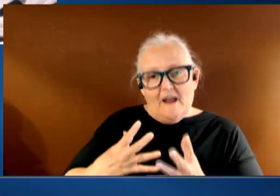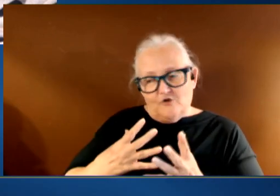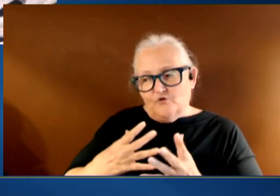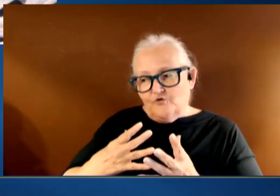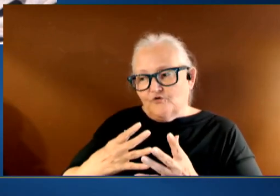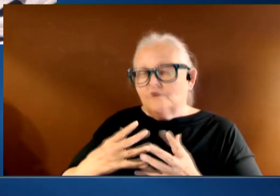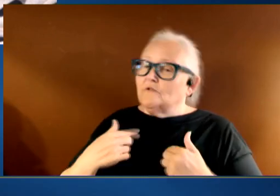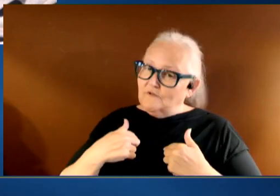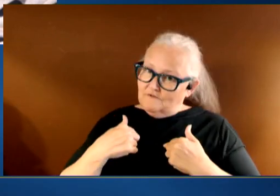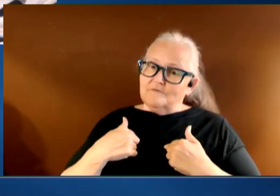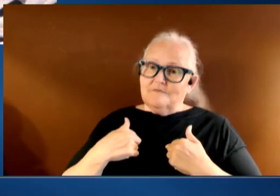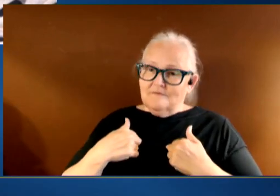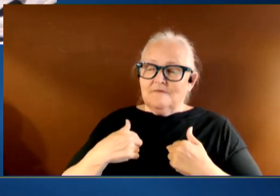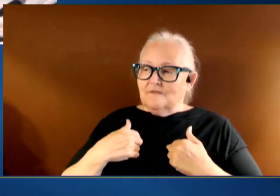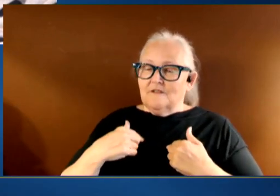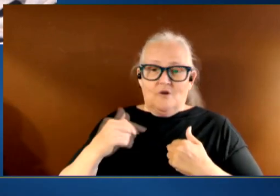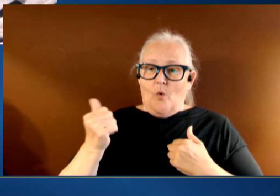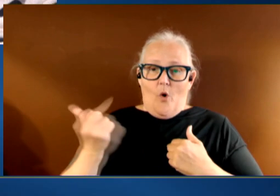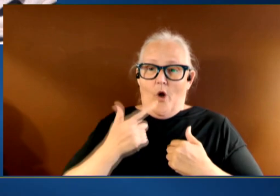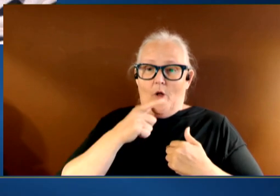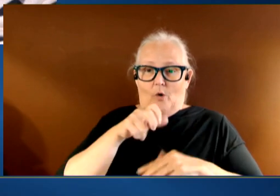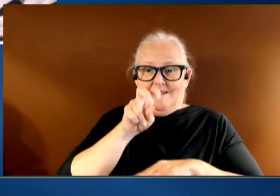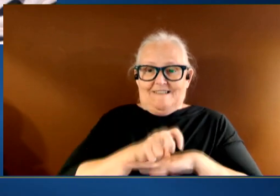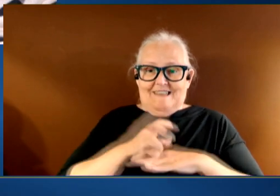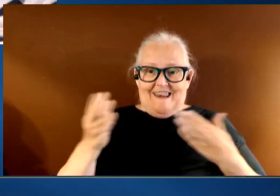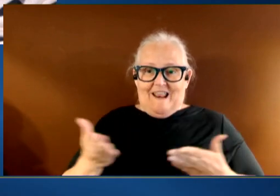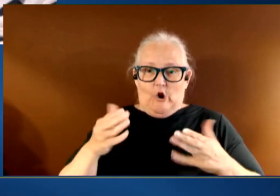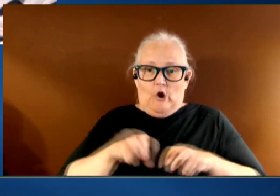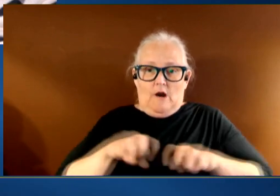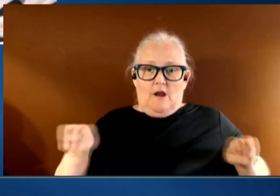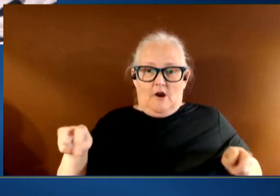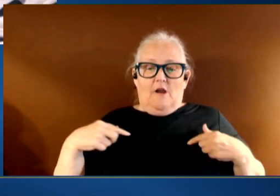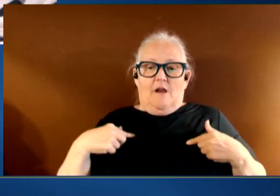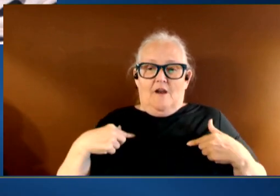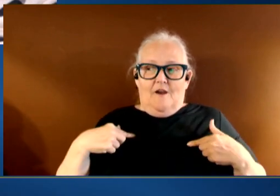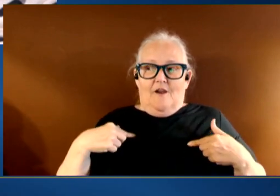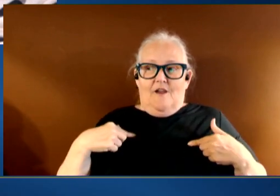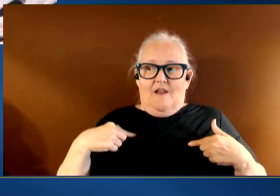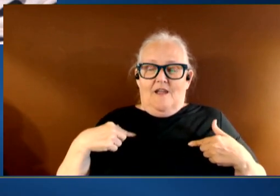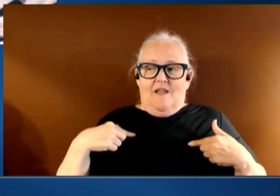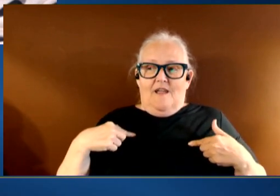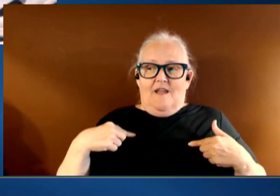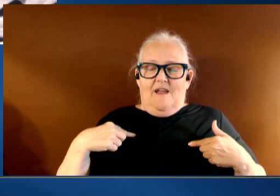all of us here on the stage have a, you know, a different -- I'd say, a different understanding